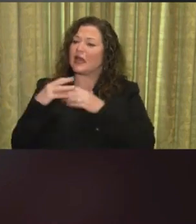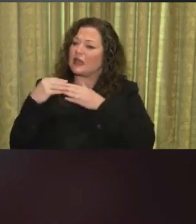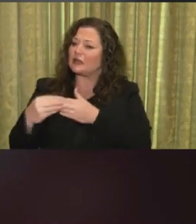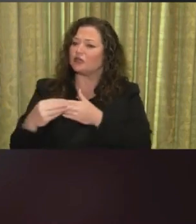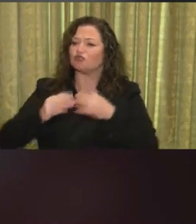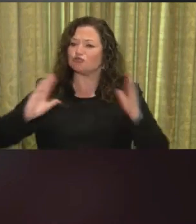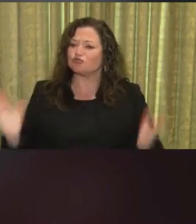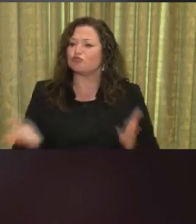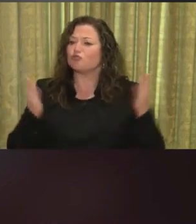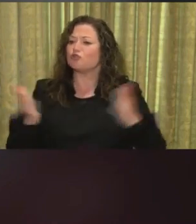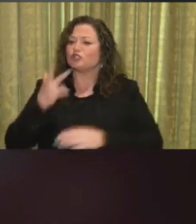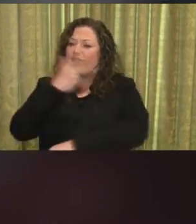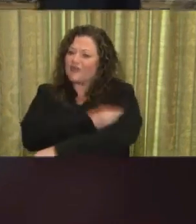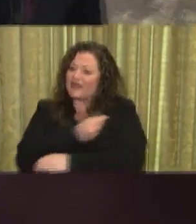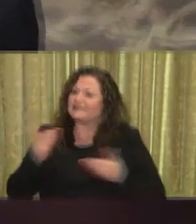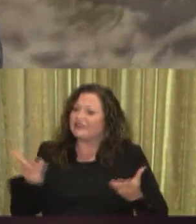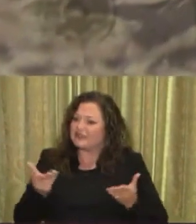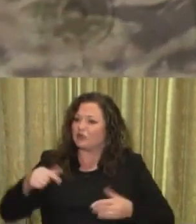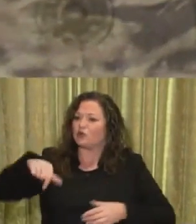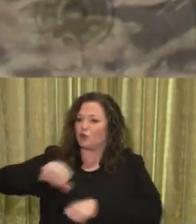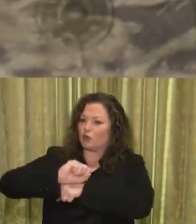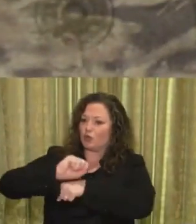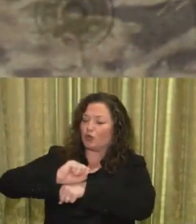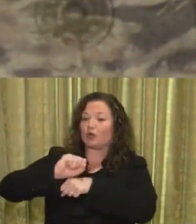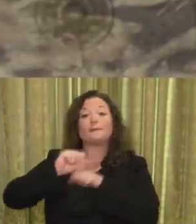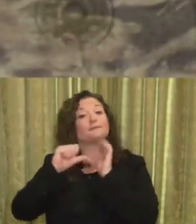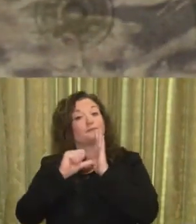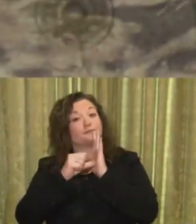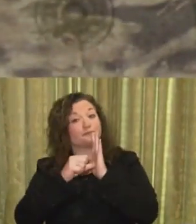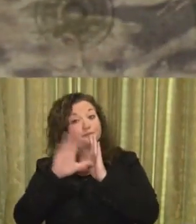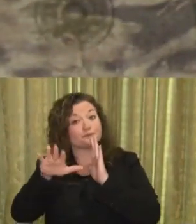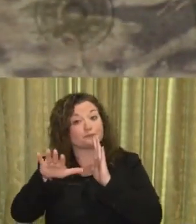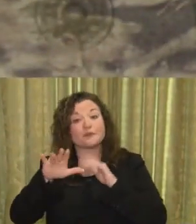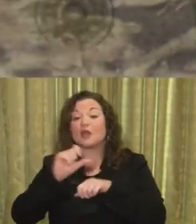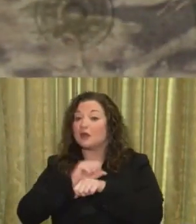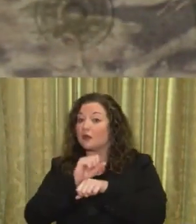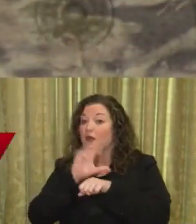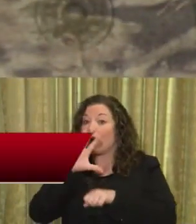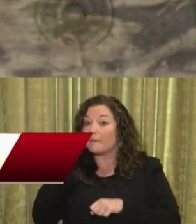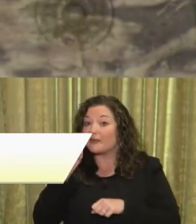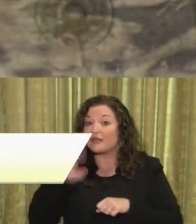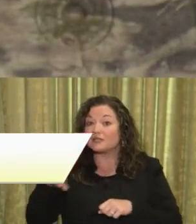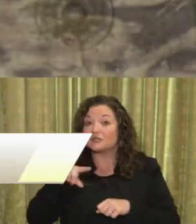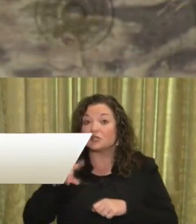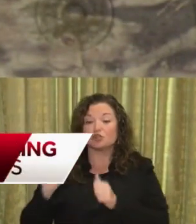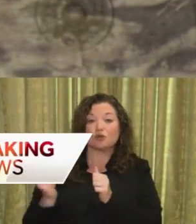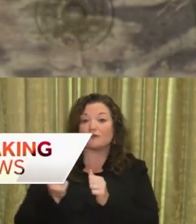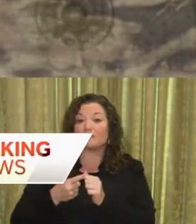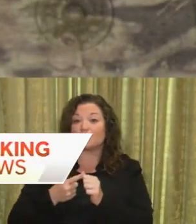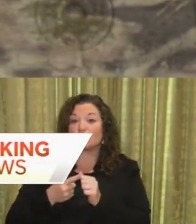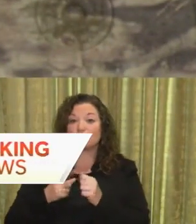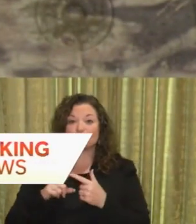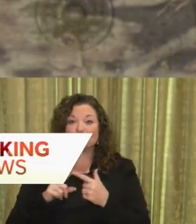I AM ASKING EMPLOYERS IN OUR STATE TO TAKE LEADERSHIP ROLE IN ENCOURAGING VACCINES IN THE WORKPLEAC NOW.